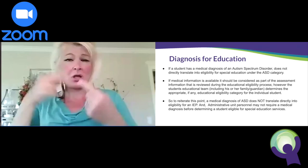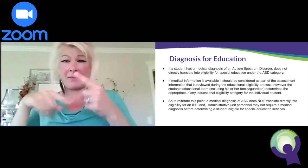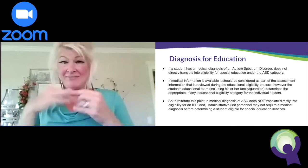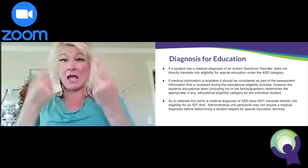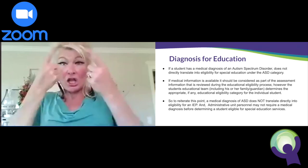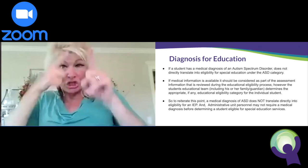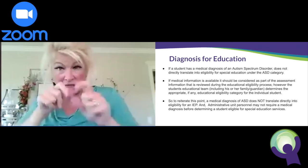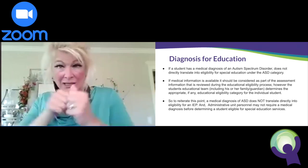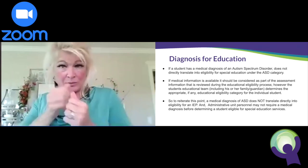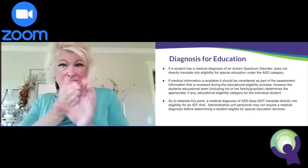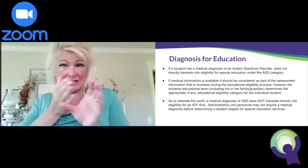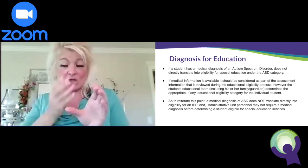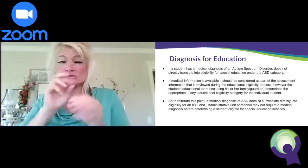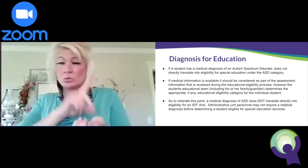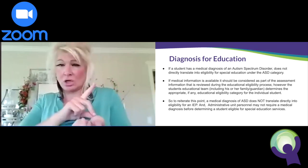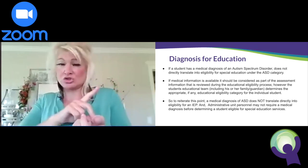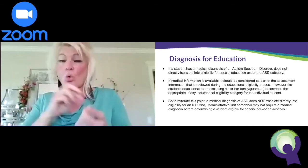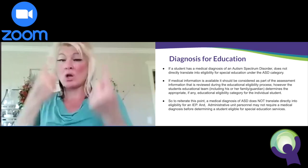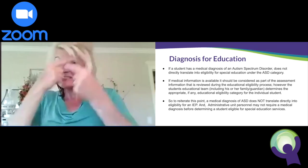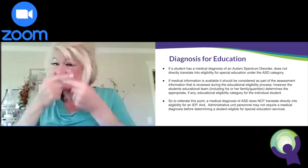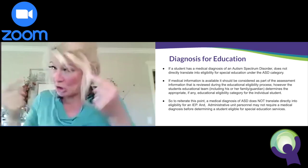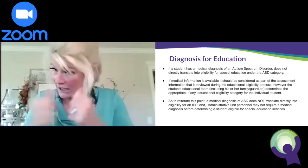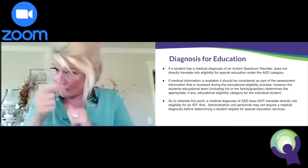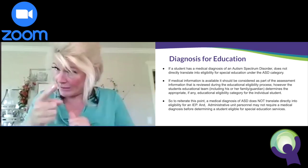include the medical evaluations in my report,